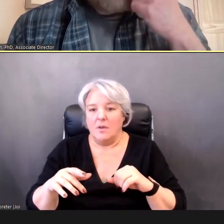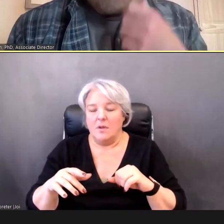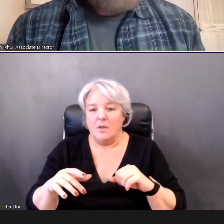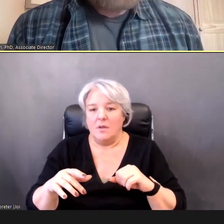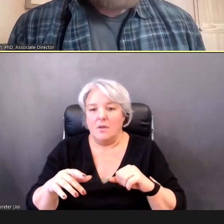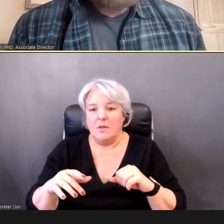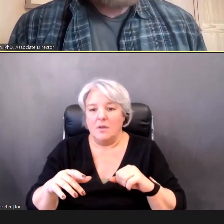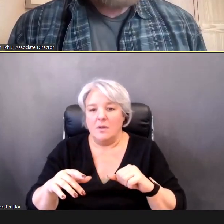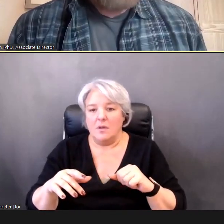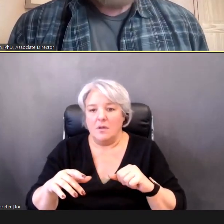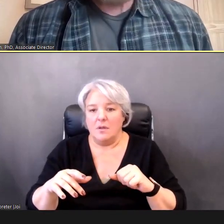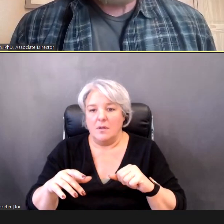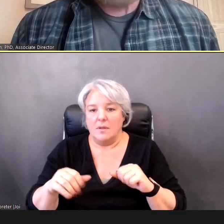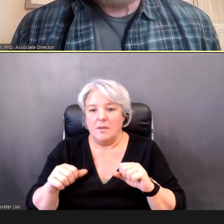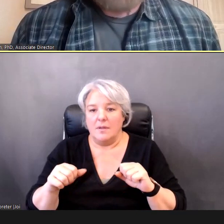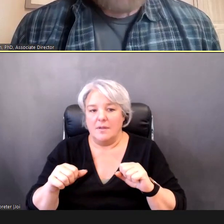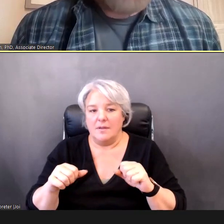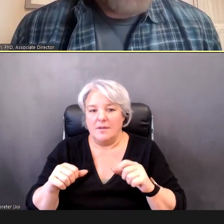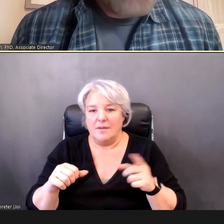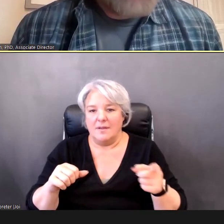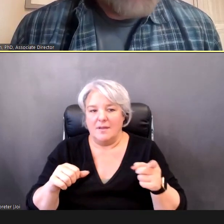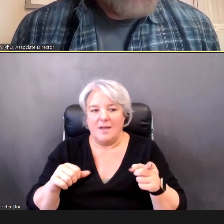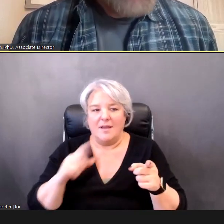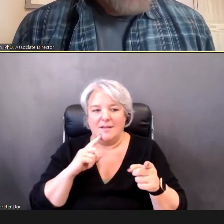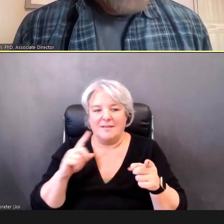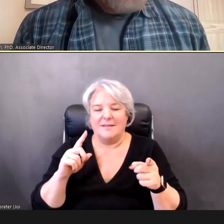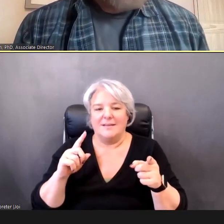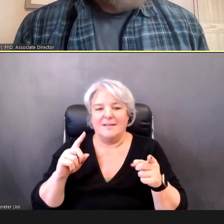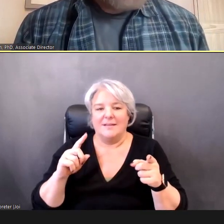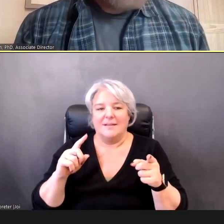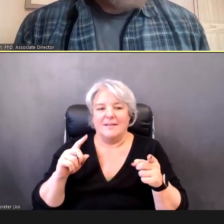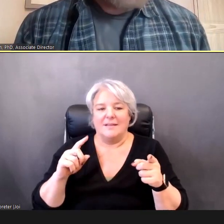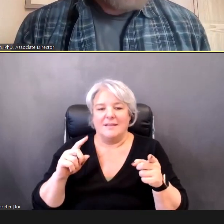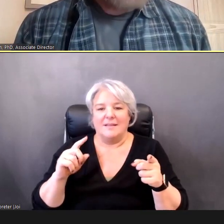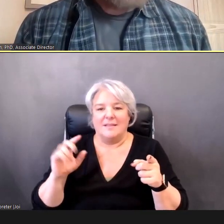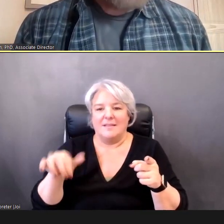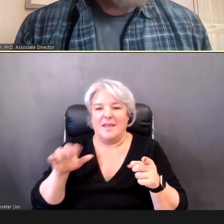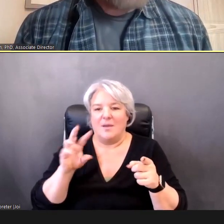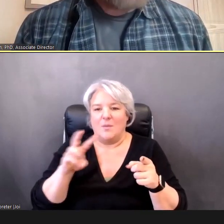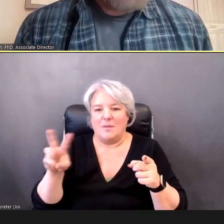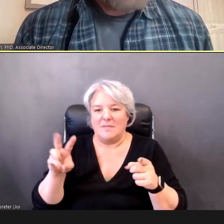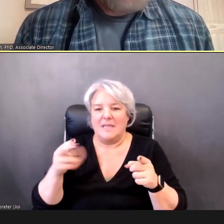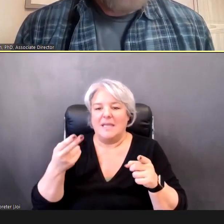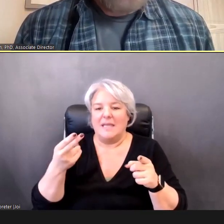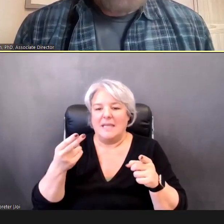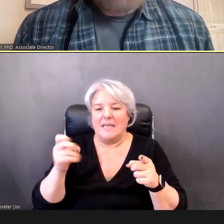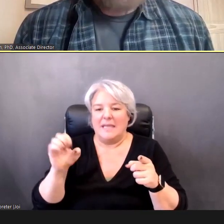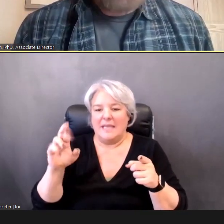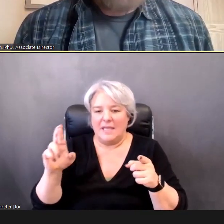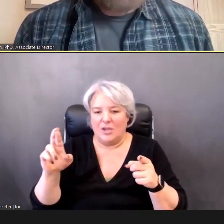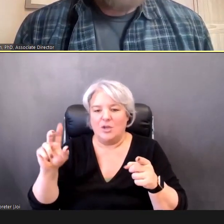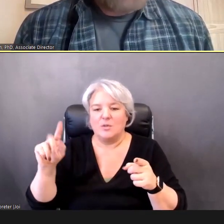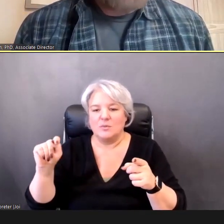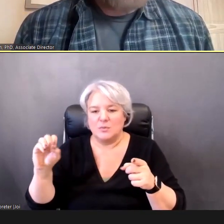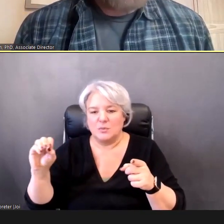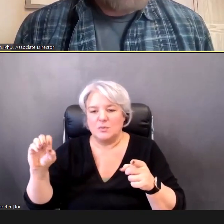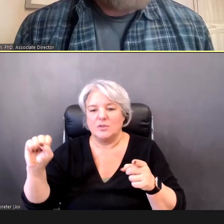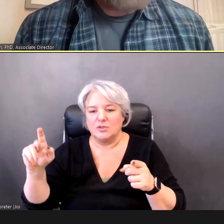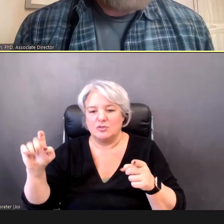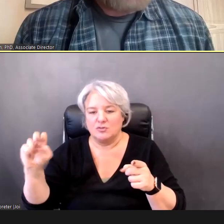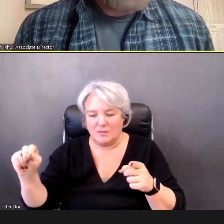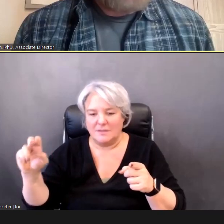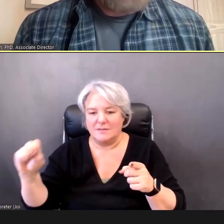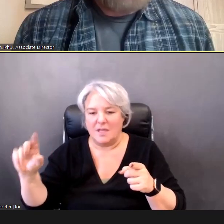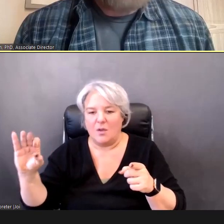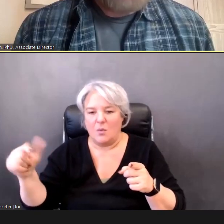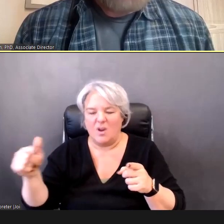um hert screen. org um is hert screen.